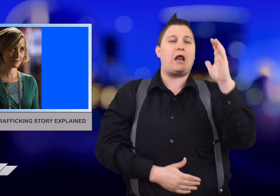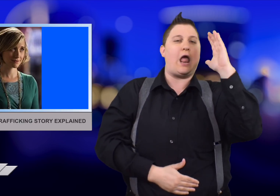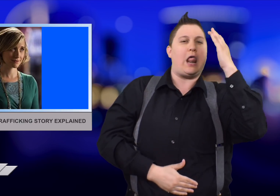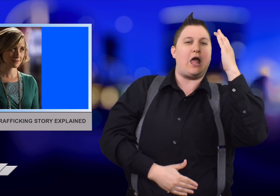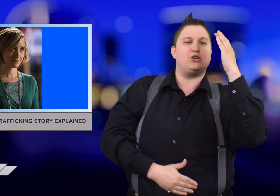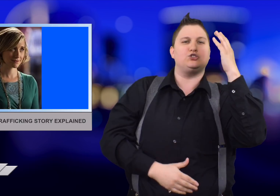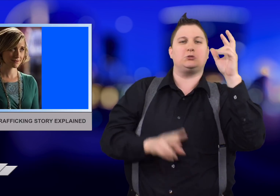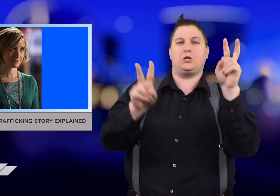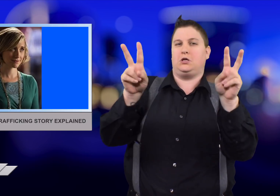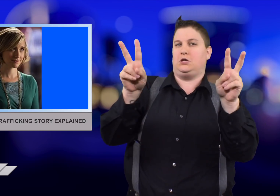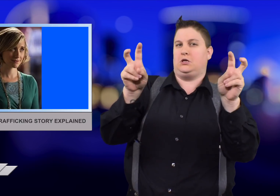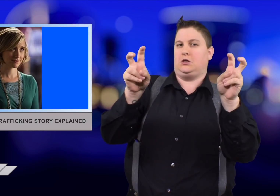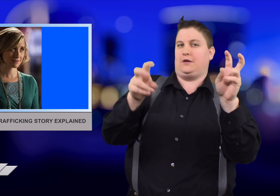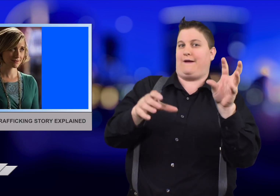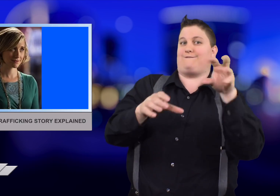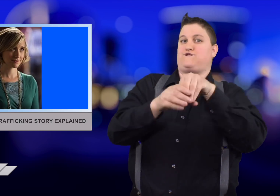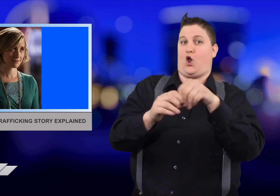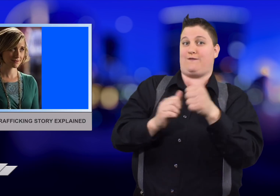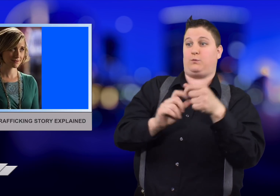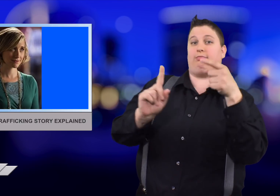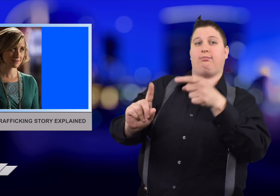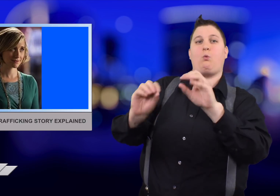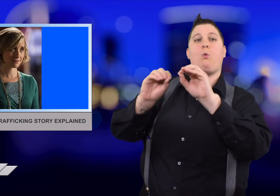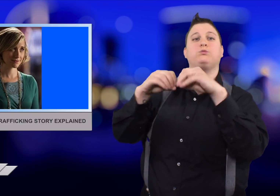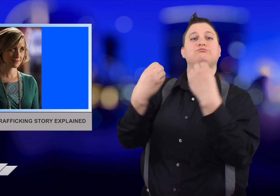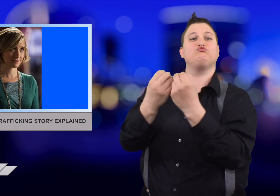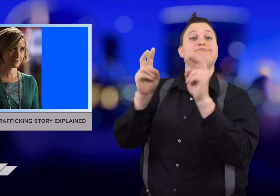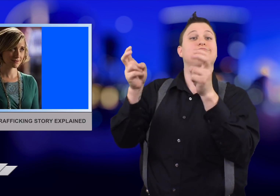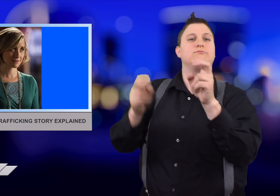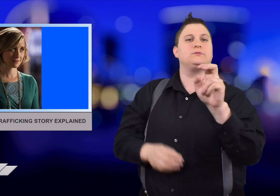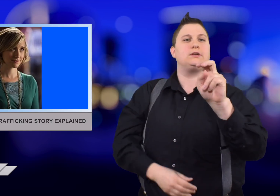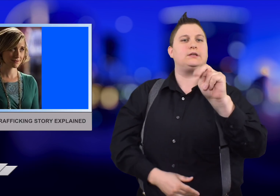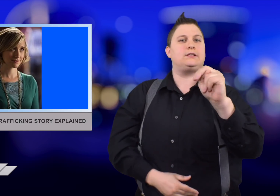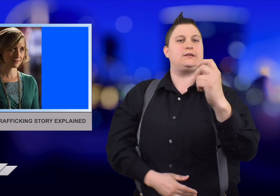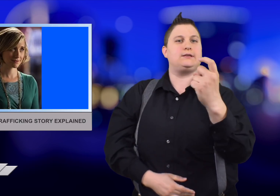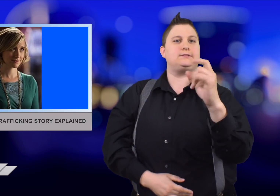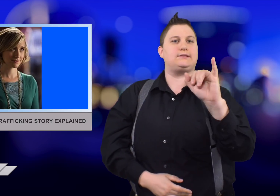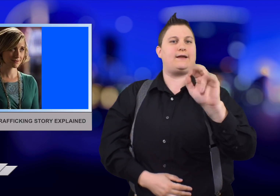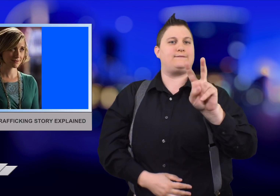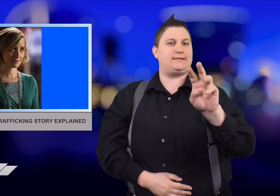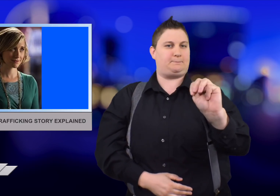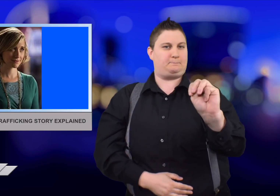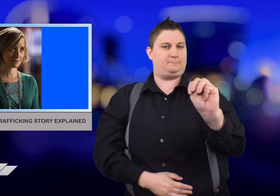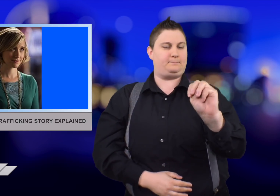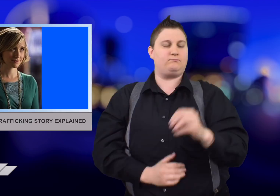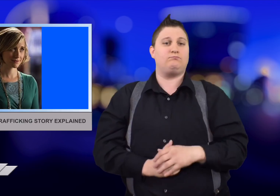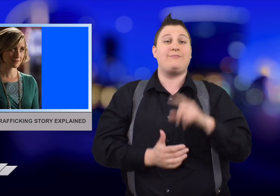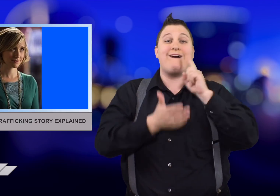She was allegedly involved in an organization call NXIVM.